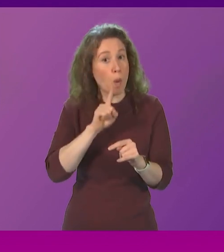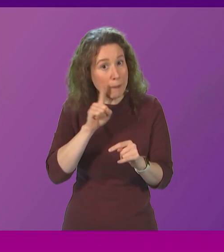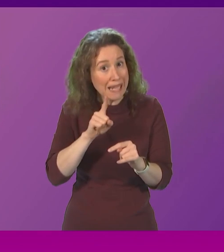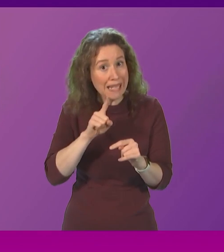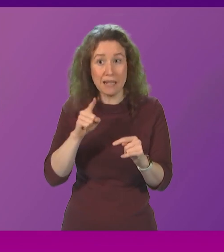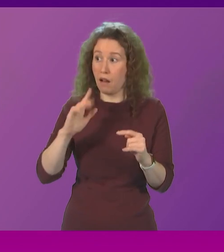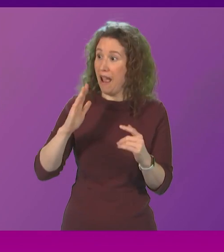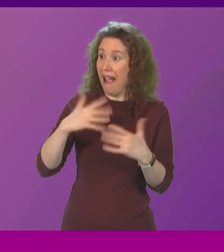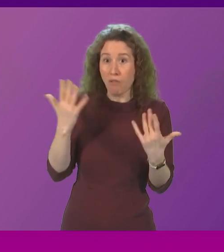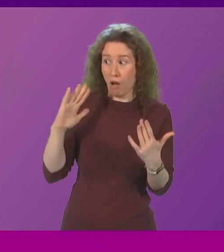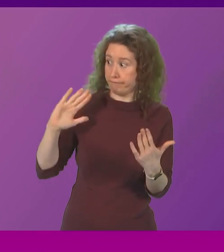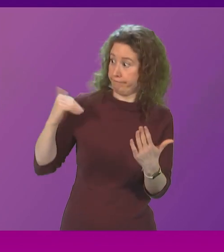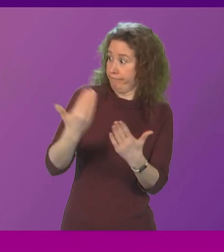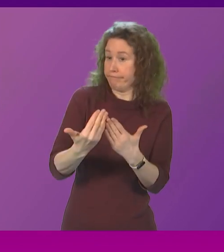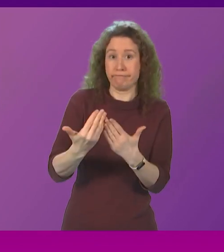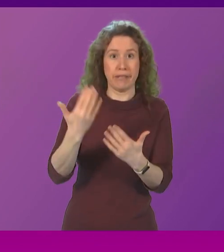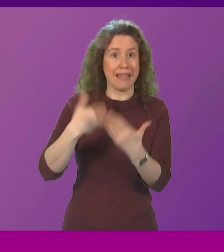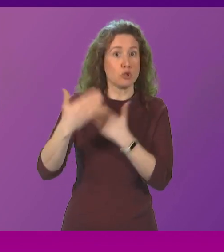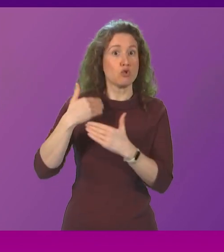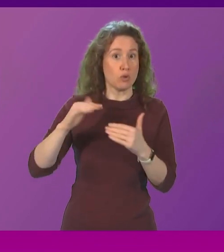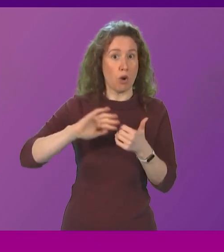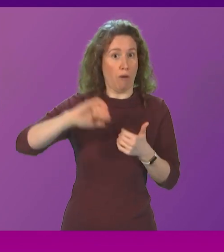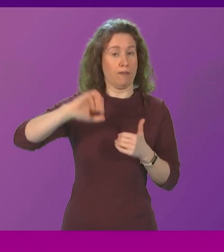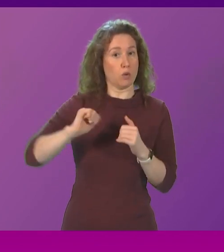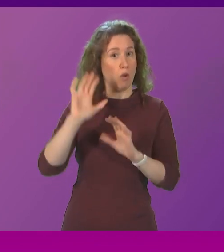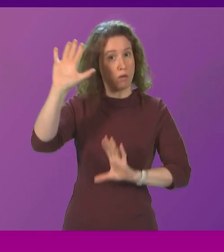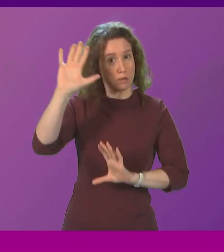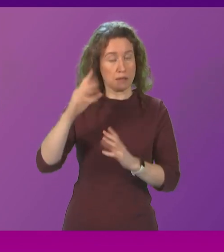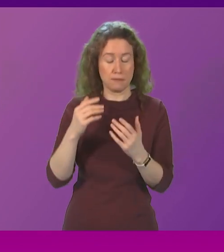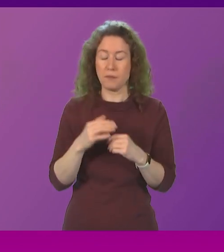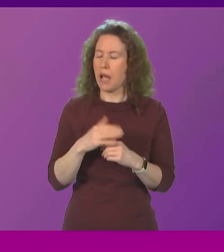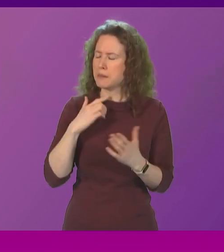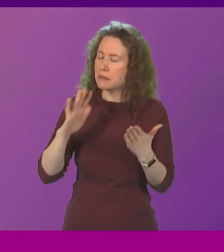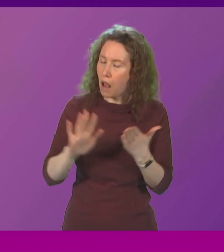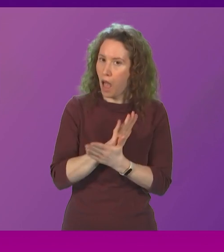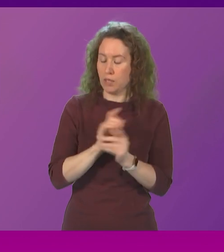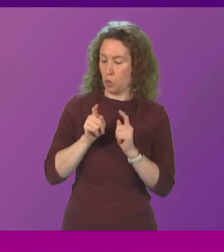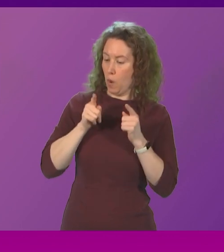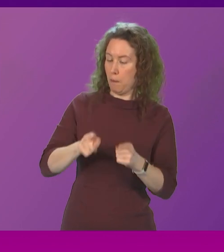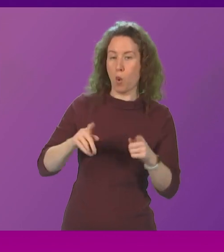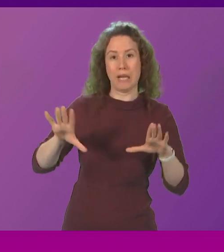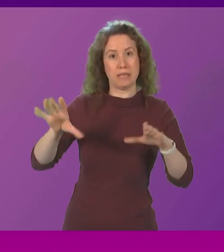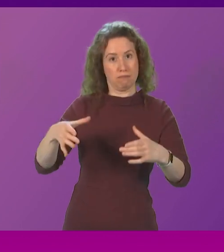in the history of devolution? Can I say that I am delighted to have been able to appoint a Cabinet with a number of